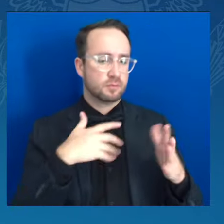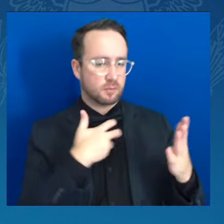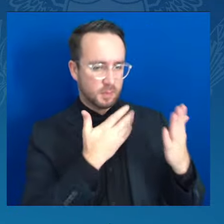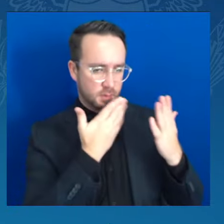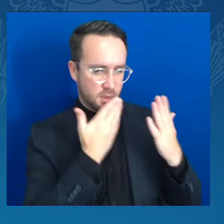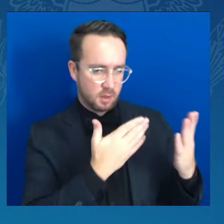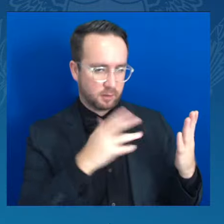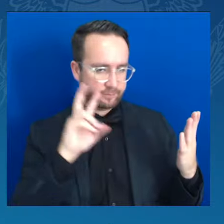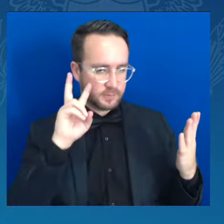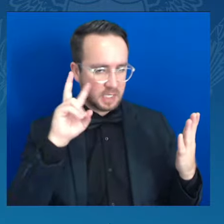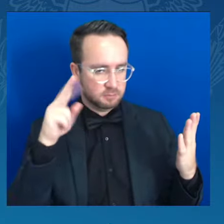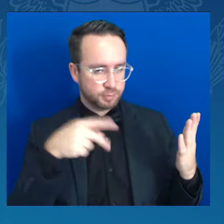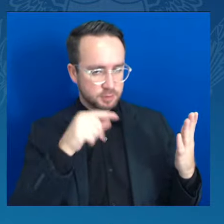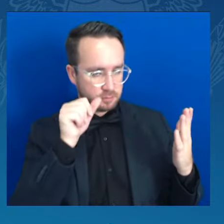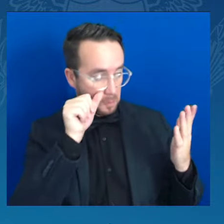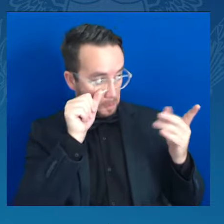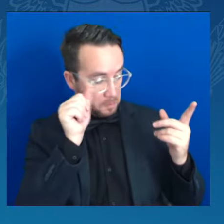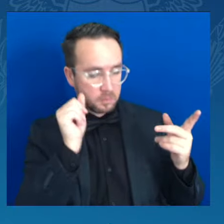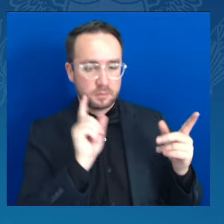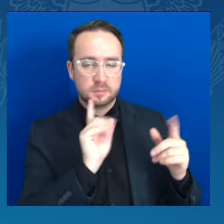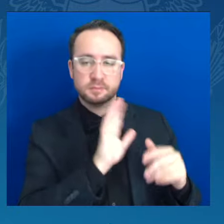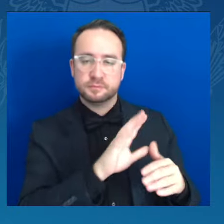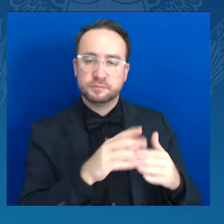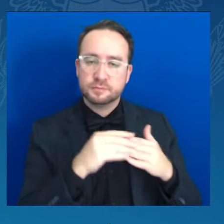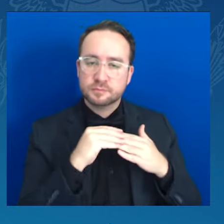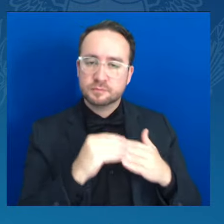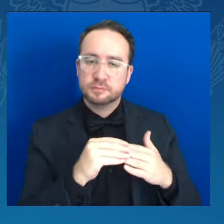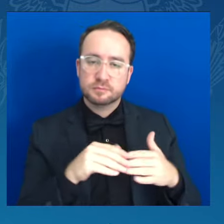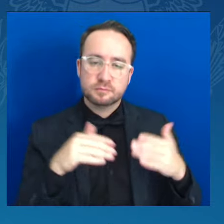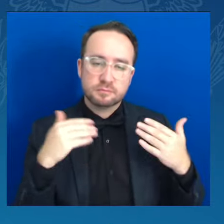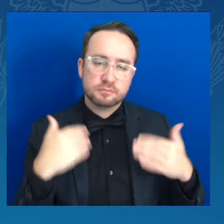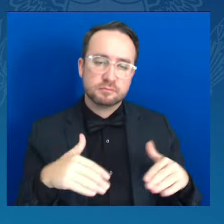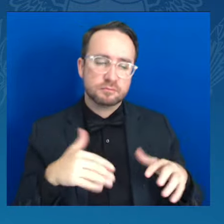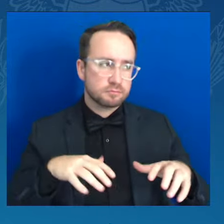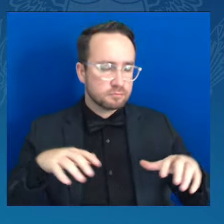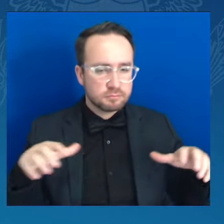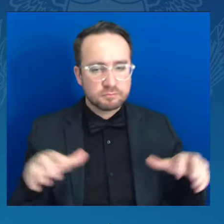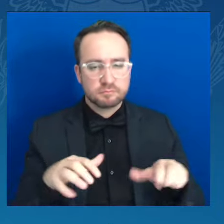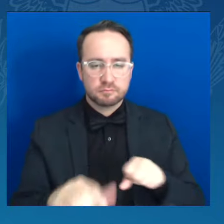and also to [unintelligible] and the entire National Space Council